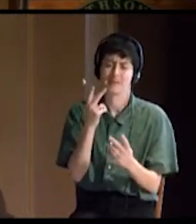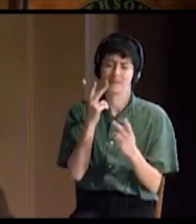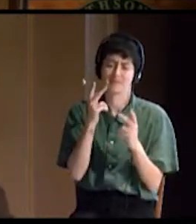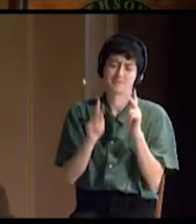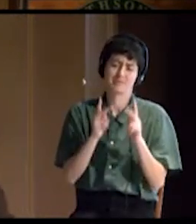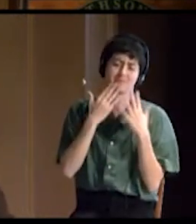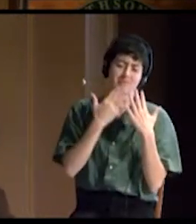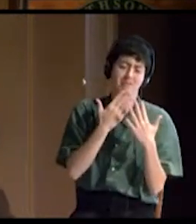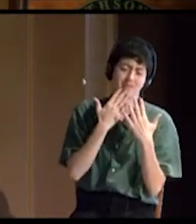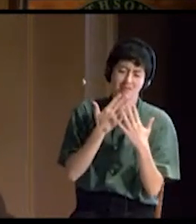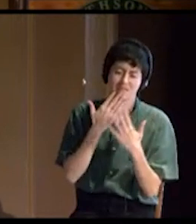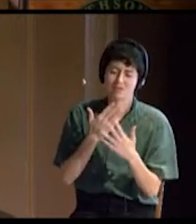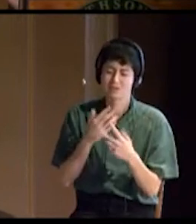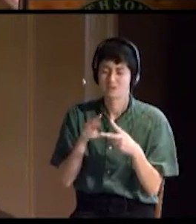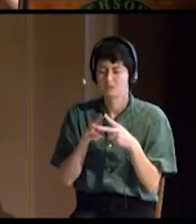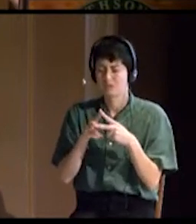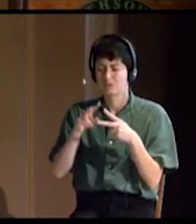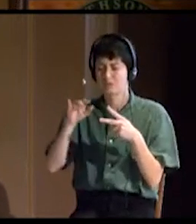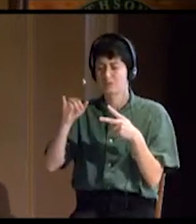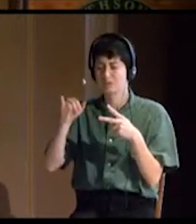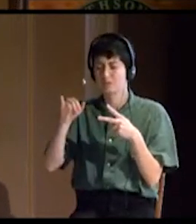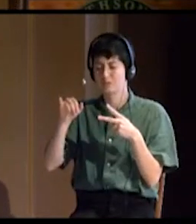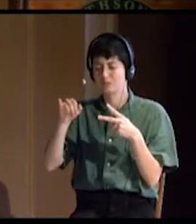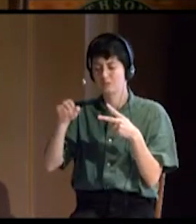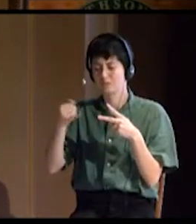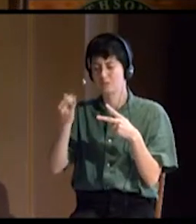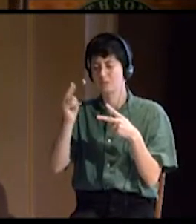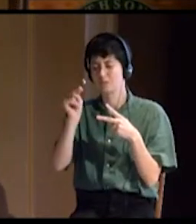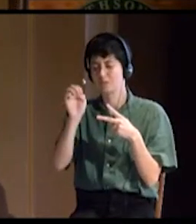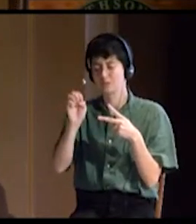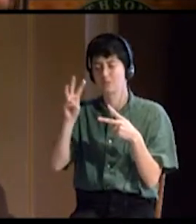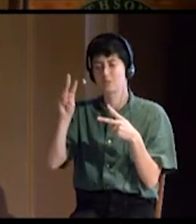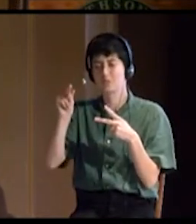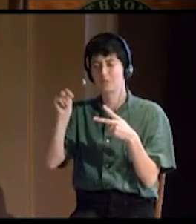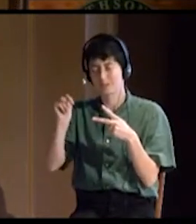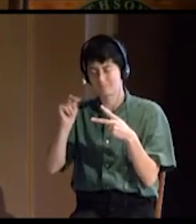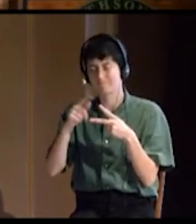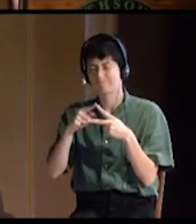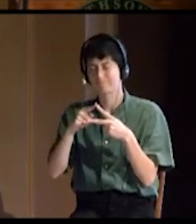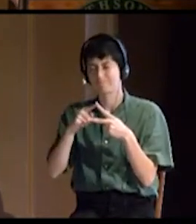throughout my fellowship and since my fellowship. And I also wanna highlight the contributions of Sundre Winslow